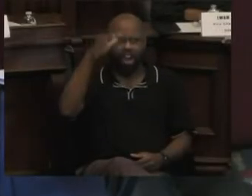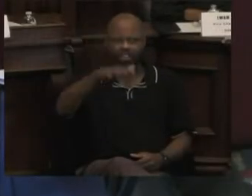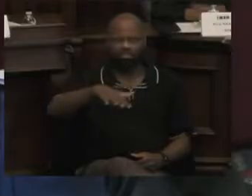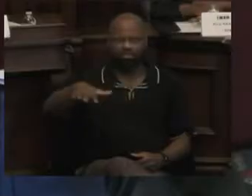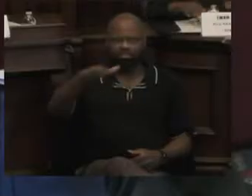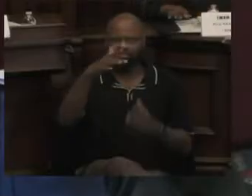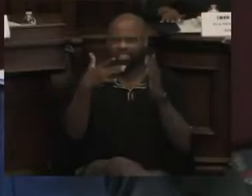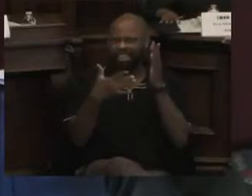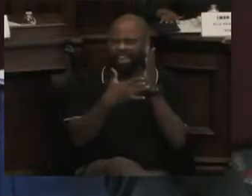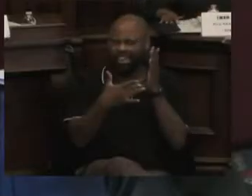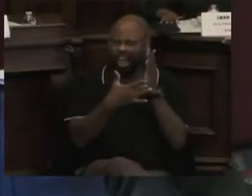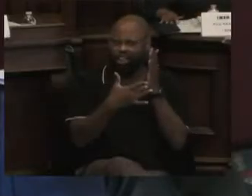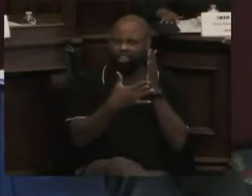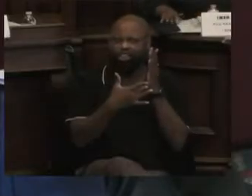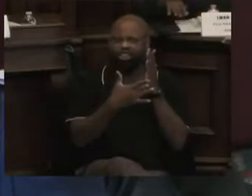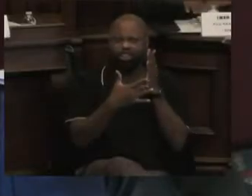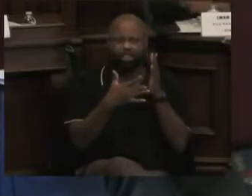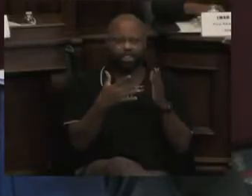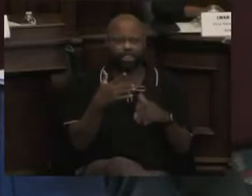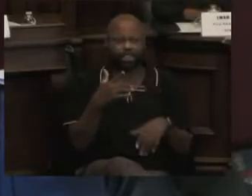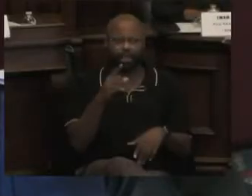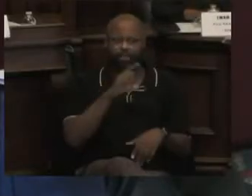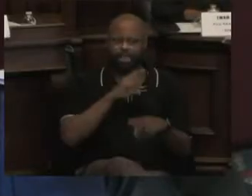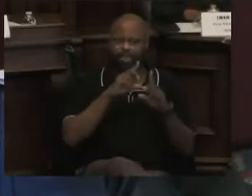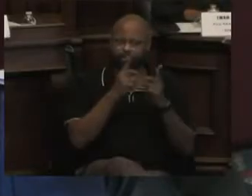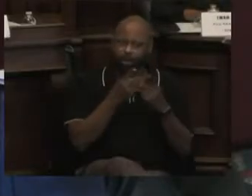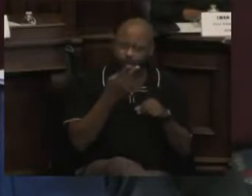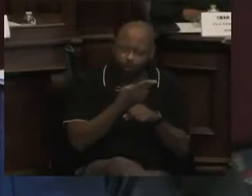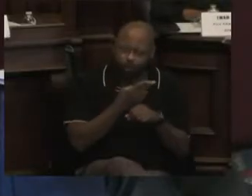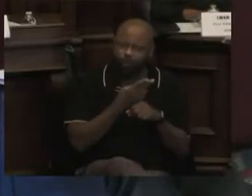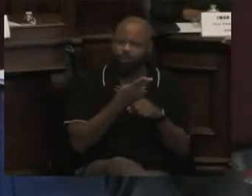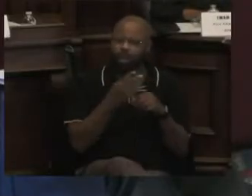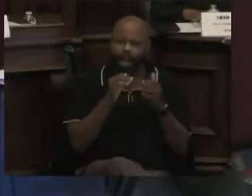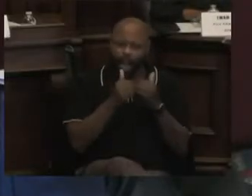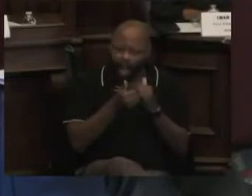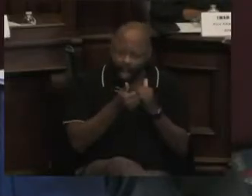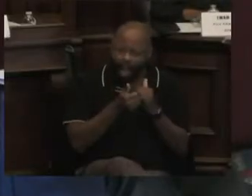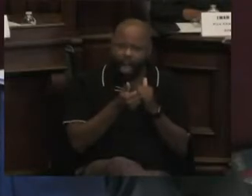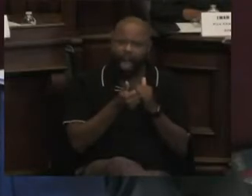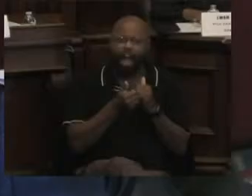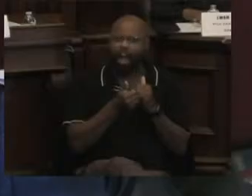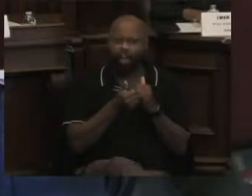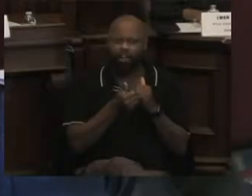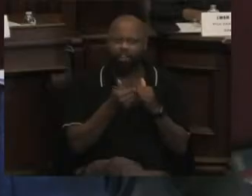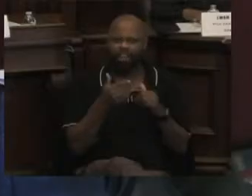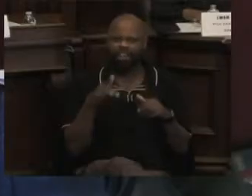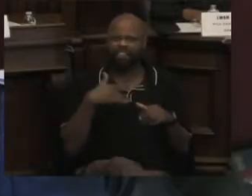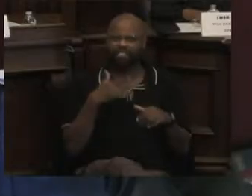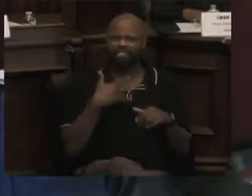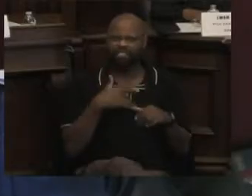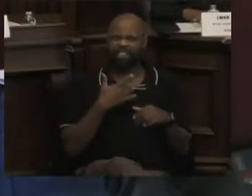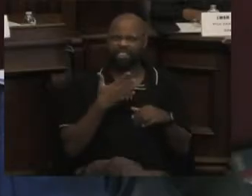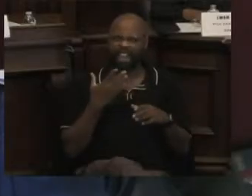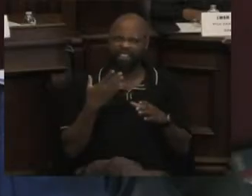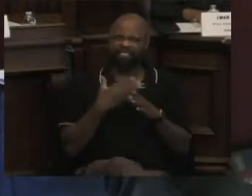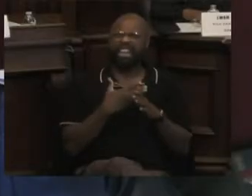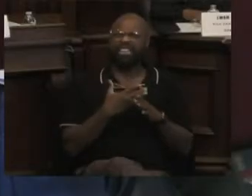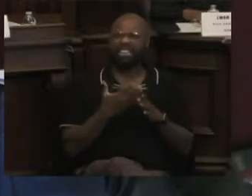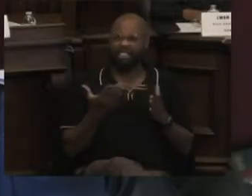like they're just not aware of the technology that the police